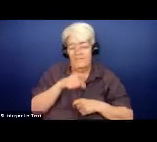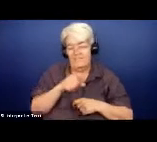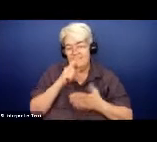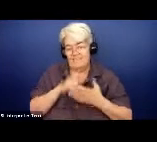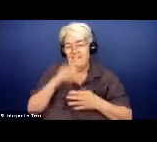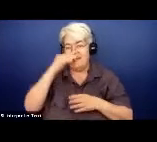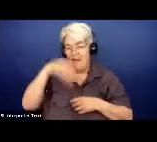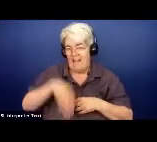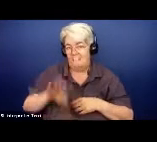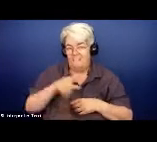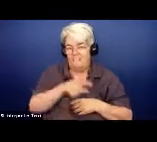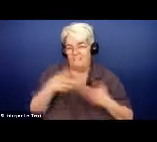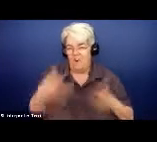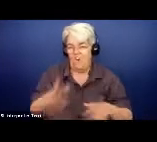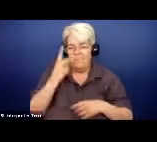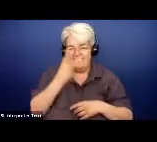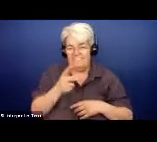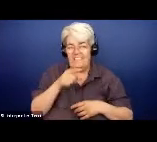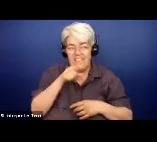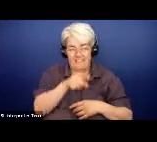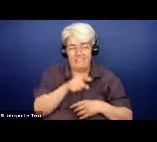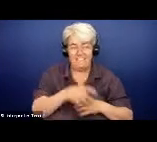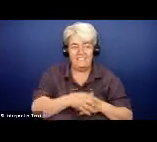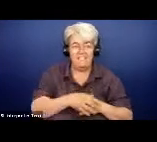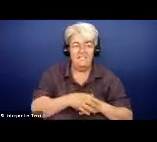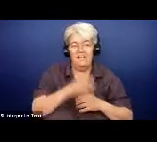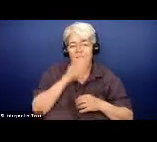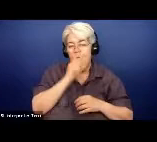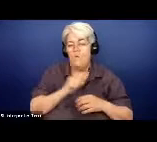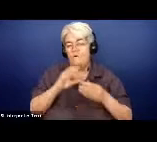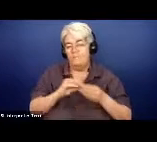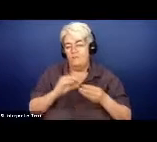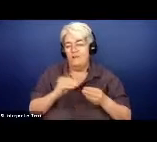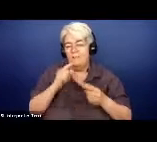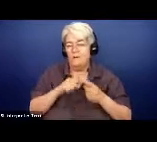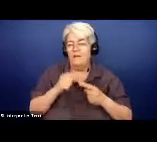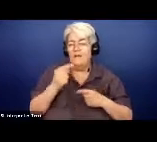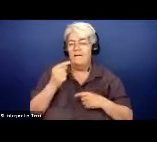You probably all are familiar with an old folklore about five blind men who come across